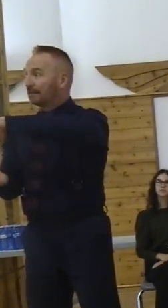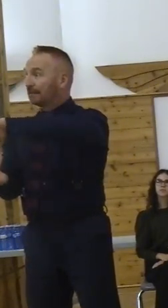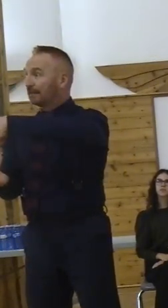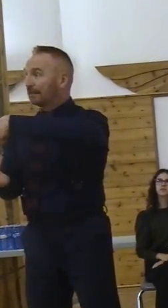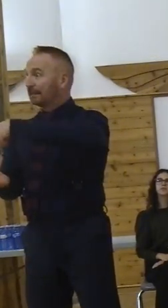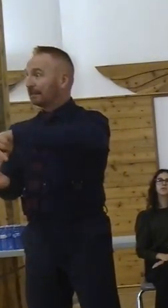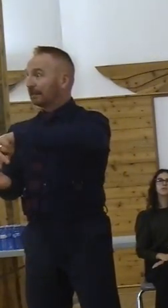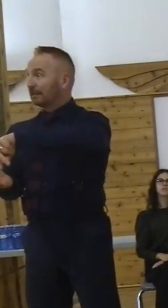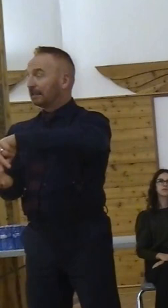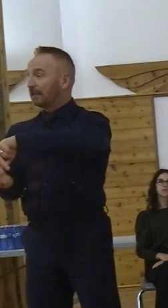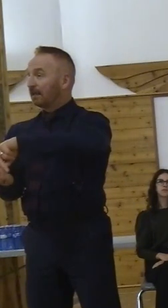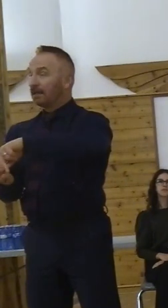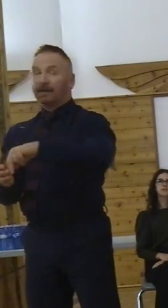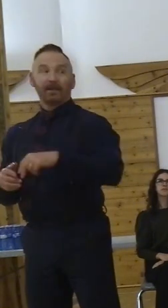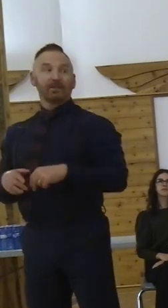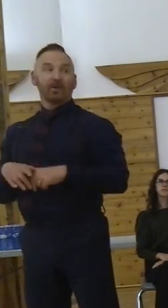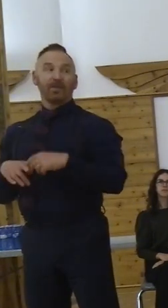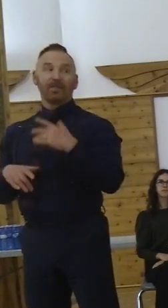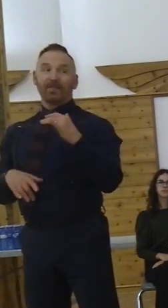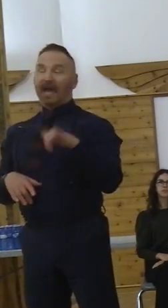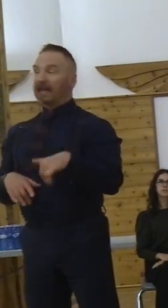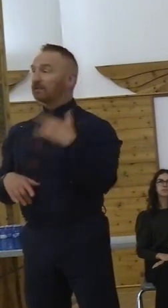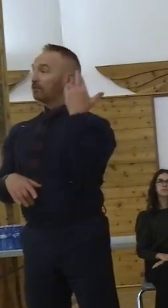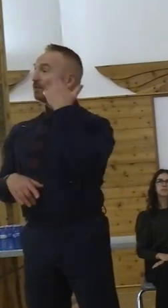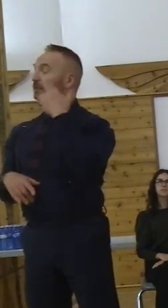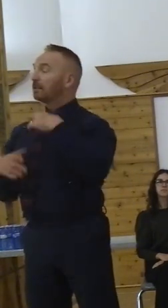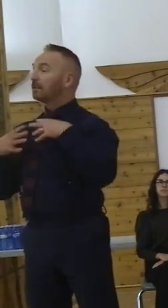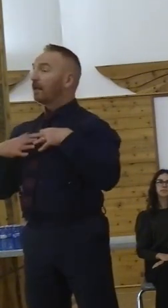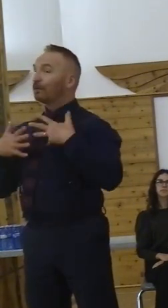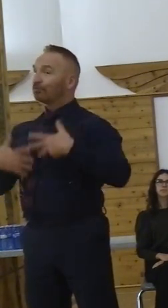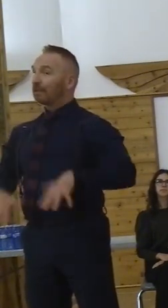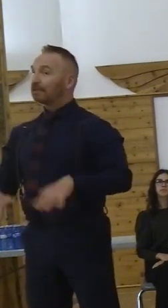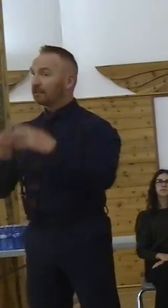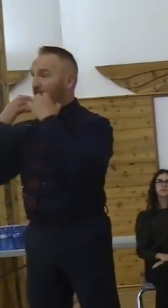This is why these dresses are sacred to us.